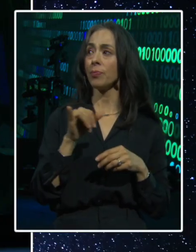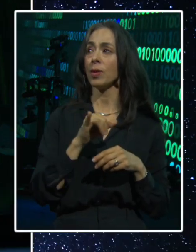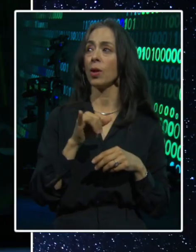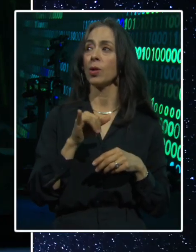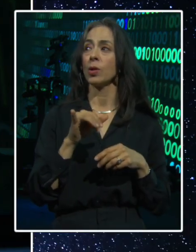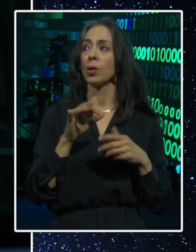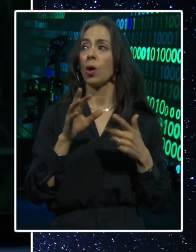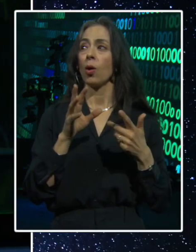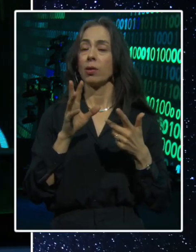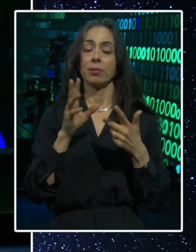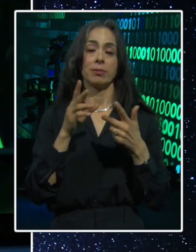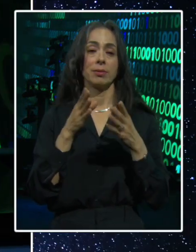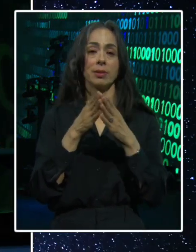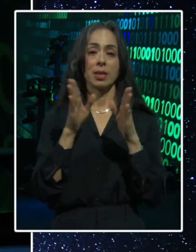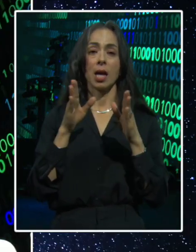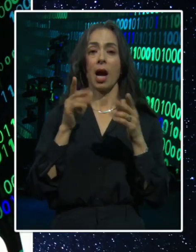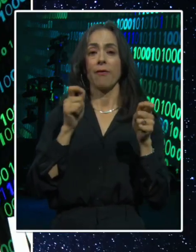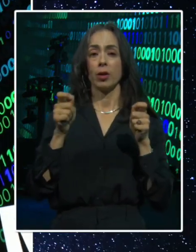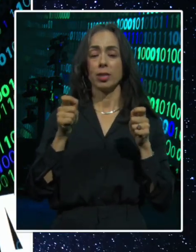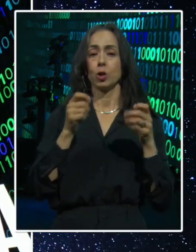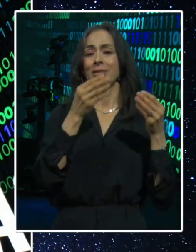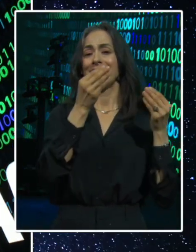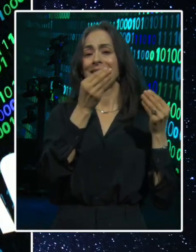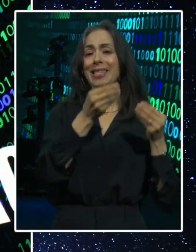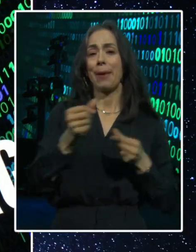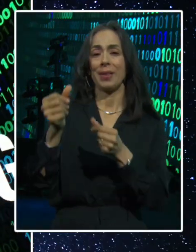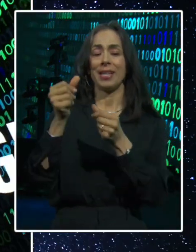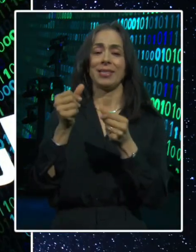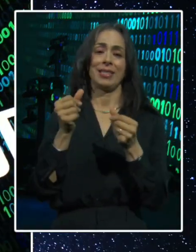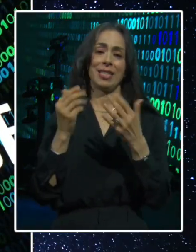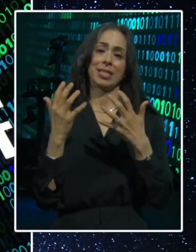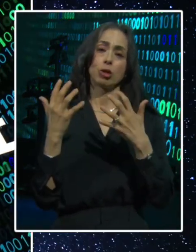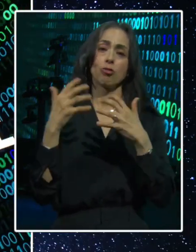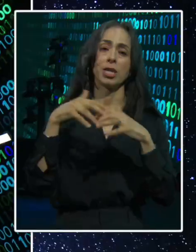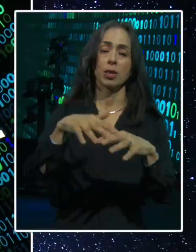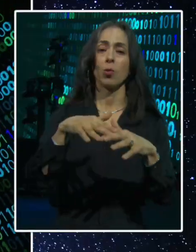You also gain enterprise-wide unification and governance through seamless integration